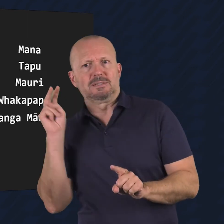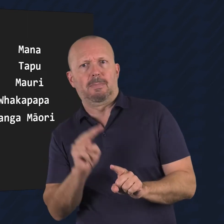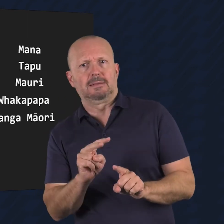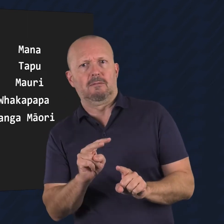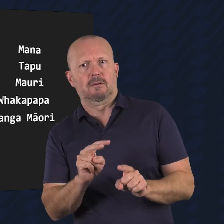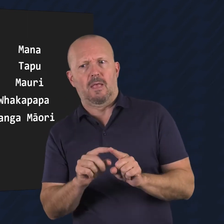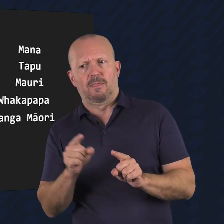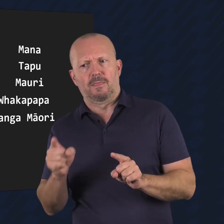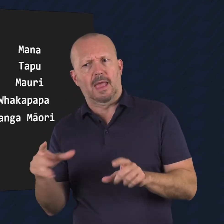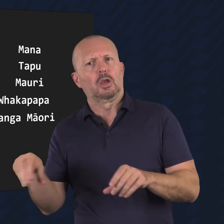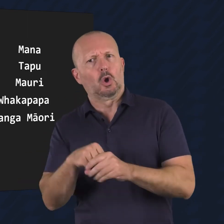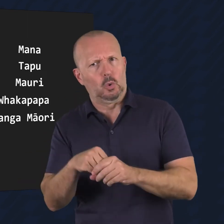they carry these guiding principles.